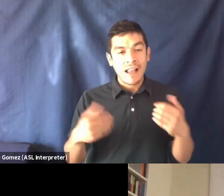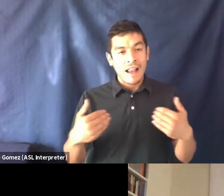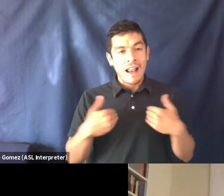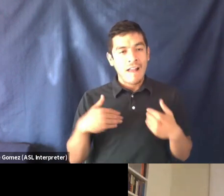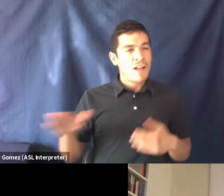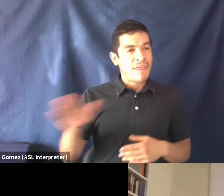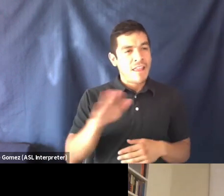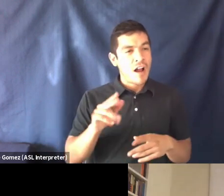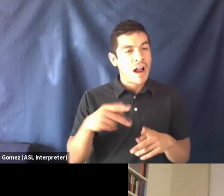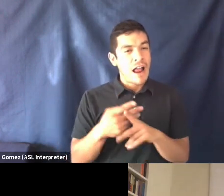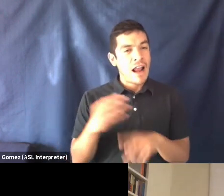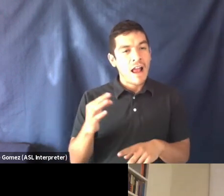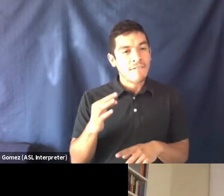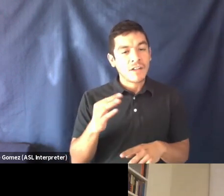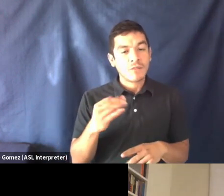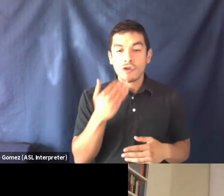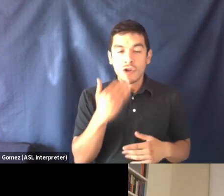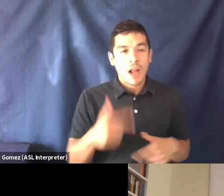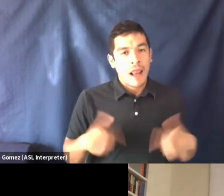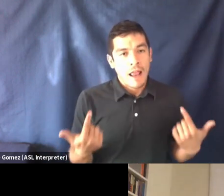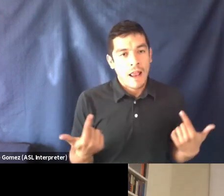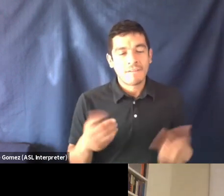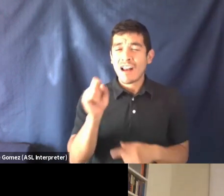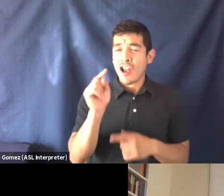And a stray dog felt like the right sort of vessel